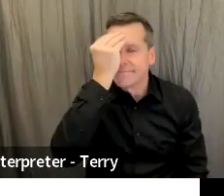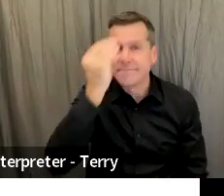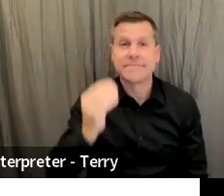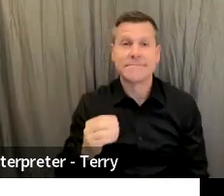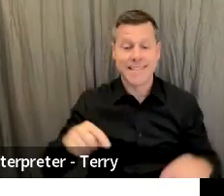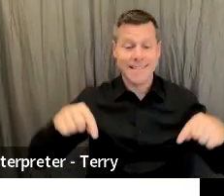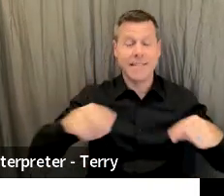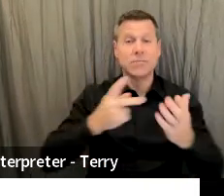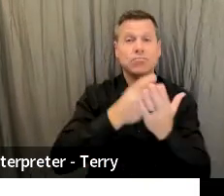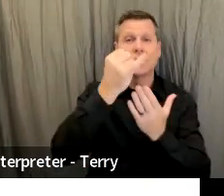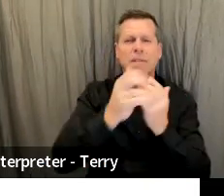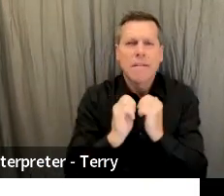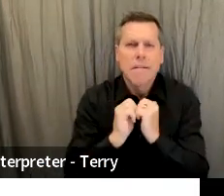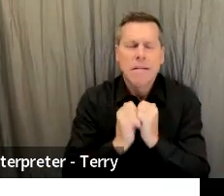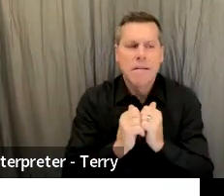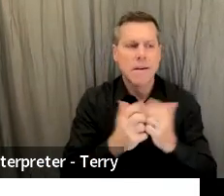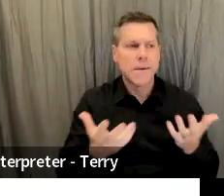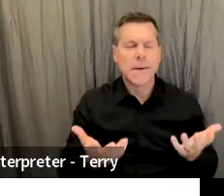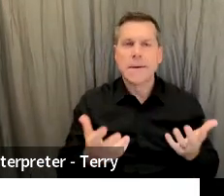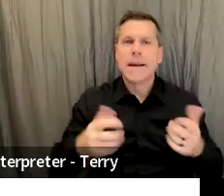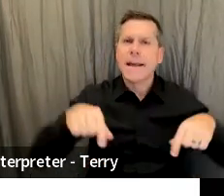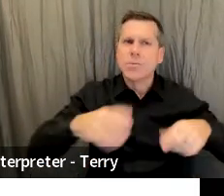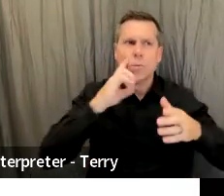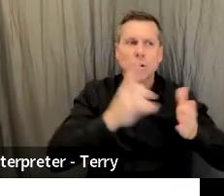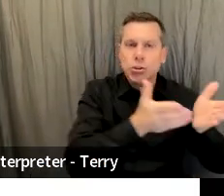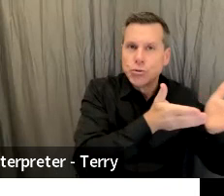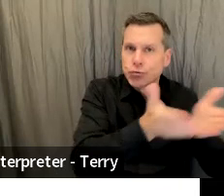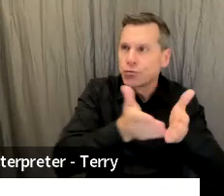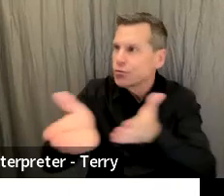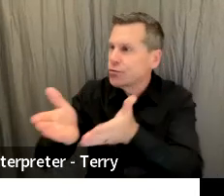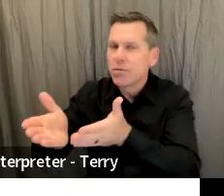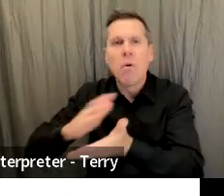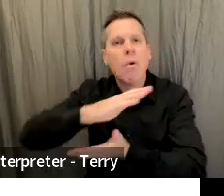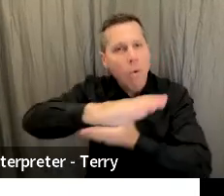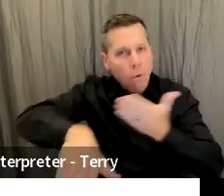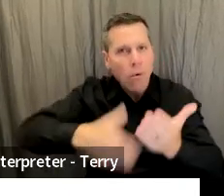to make sure that this is going to serve all of our students. We wanted to